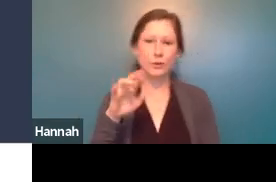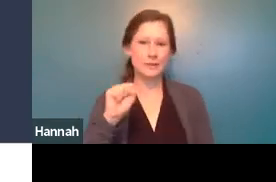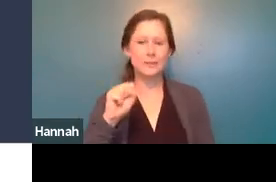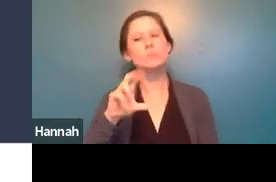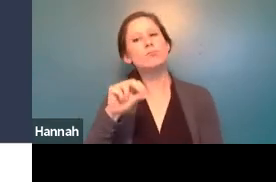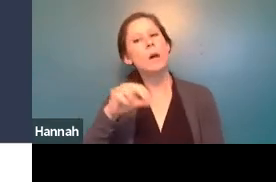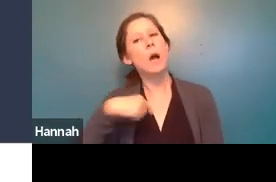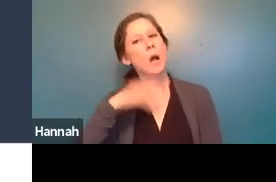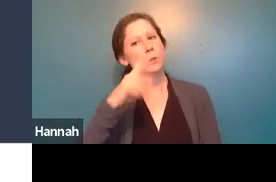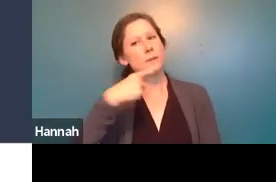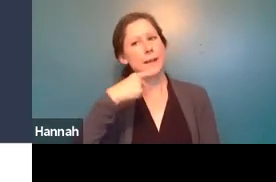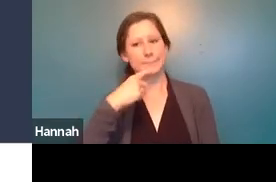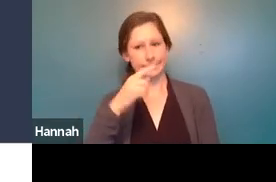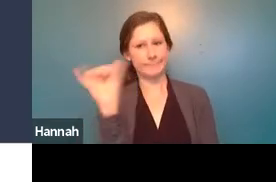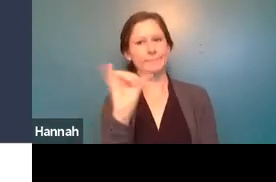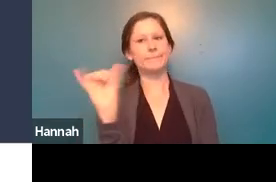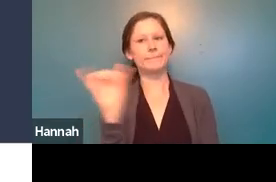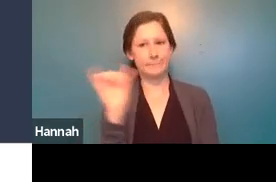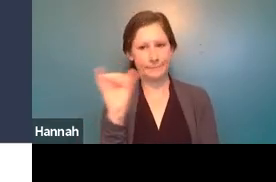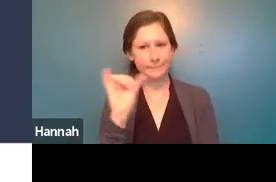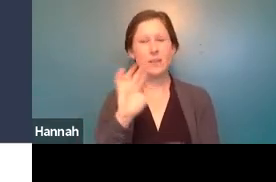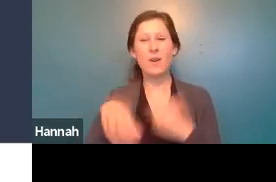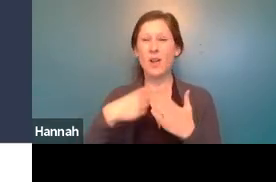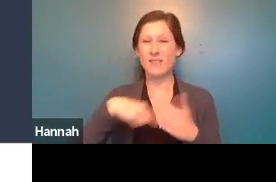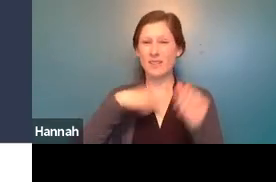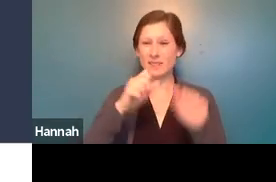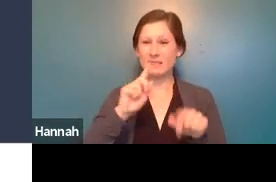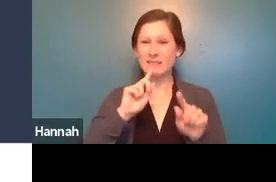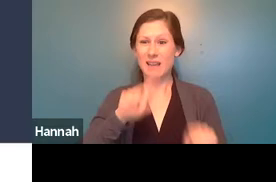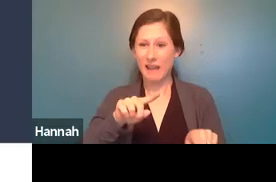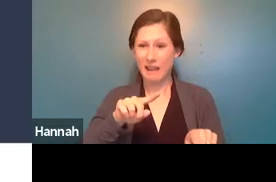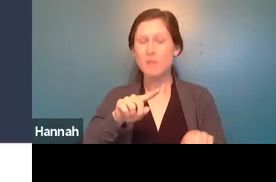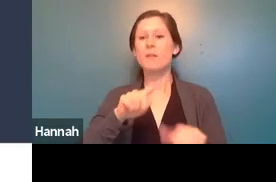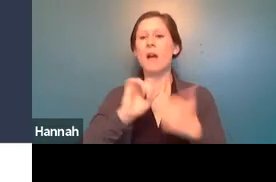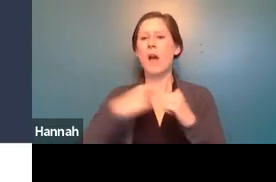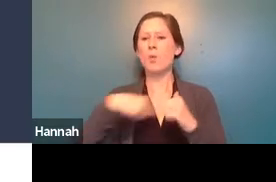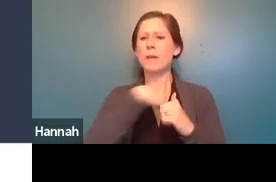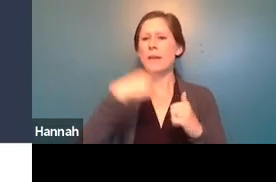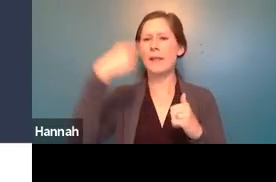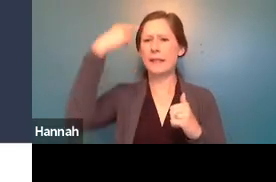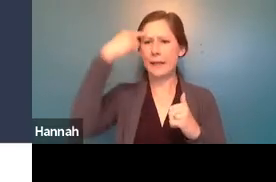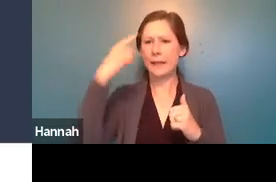I think all we can say is how can we think outside the box? I mean we have thousands of visitors on